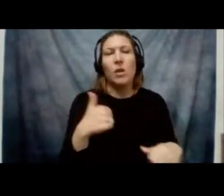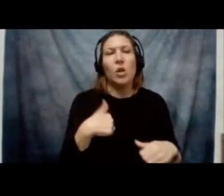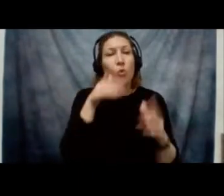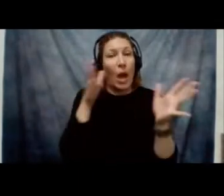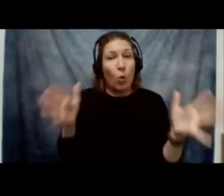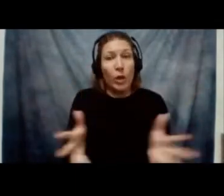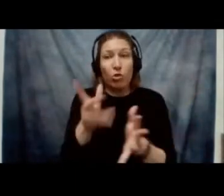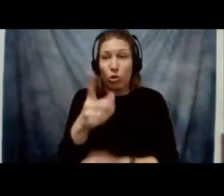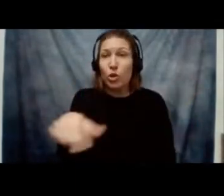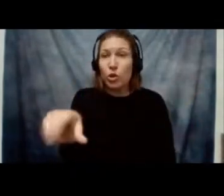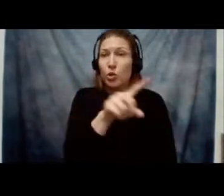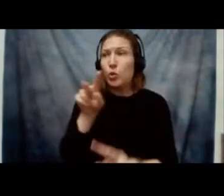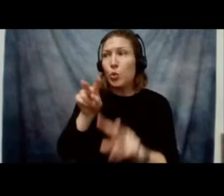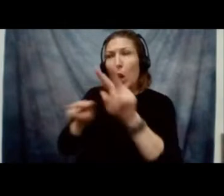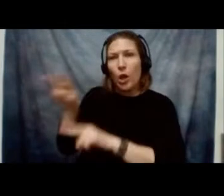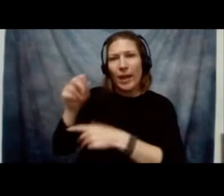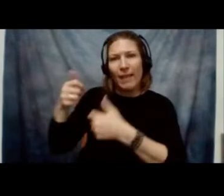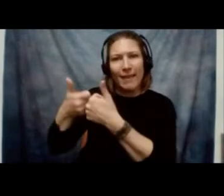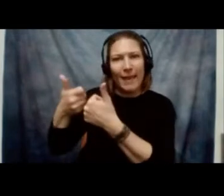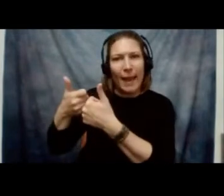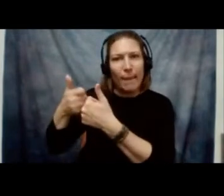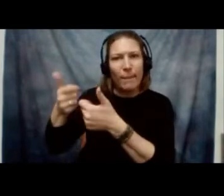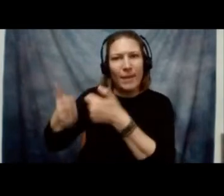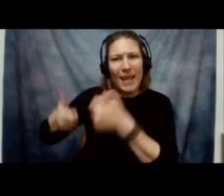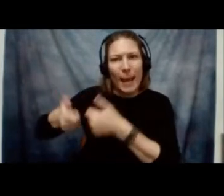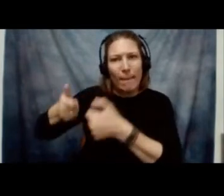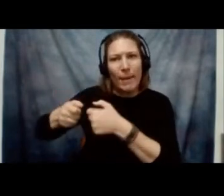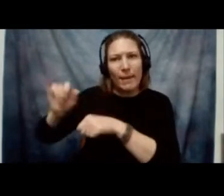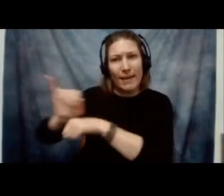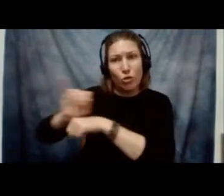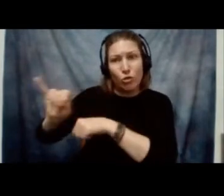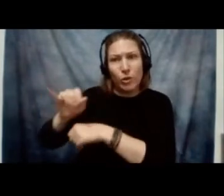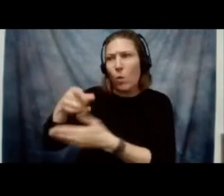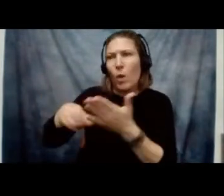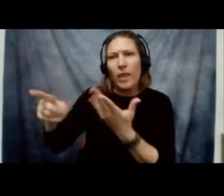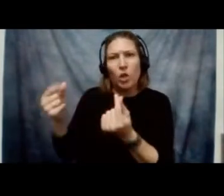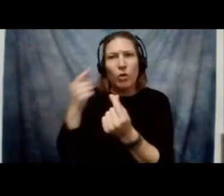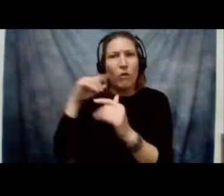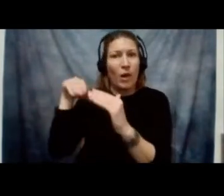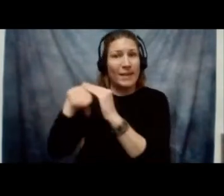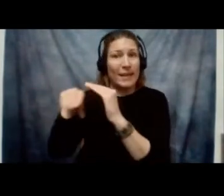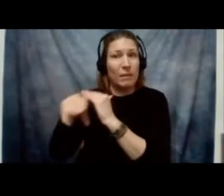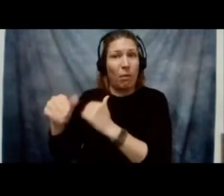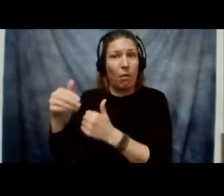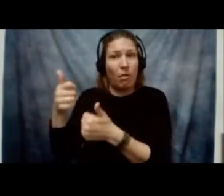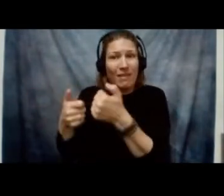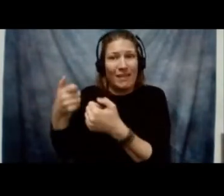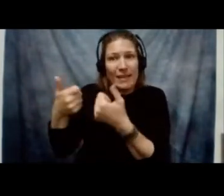uh games on the on the xbox and um computer games and things like that they're doing amazing things